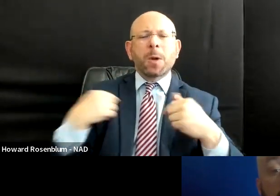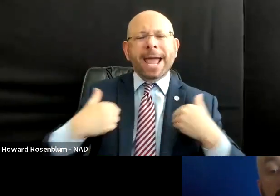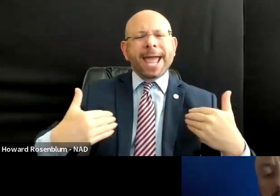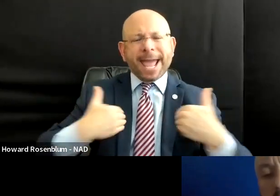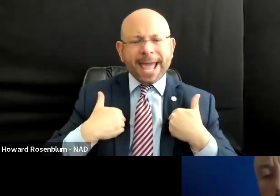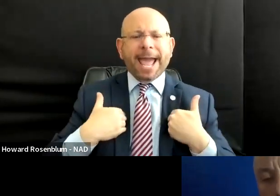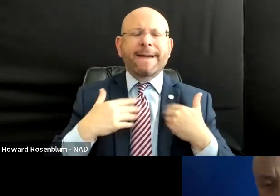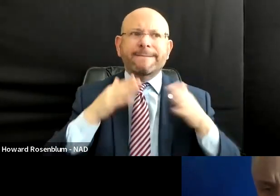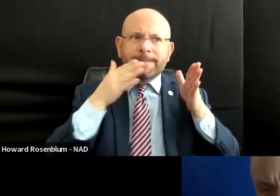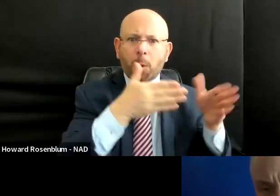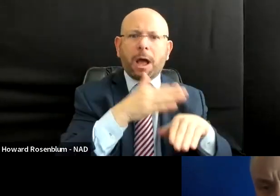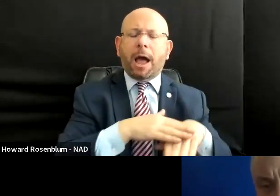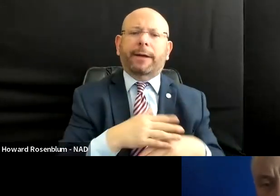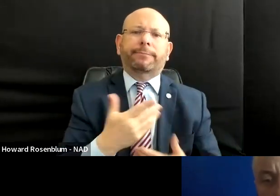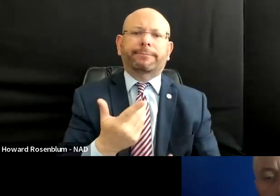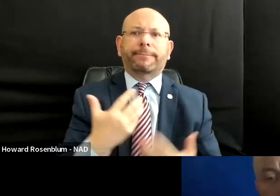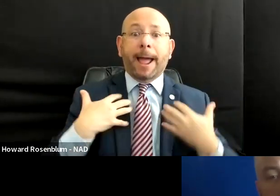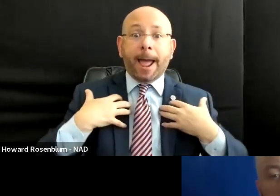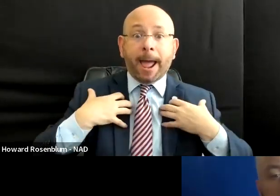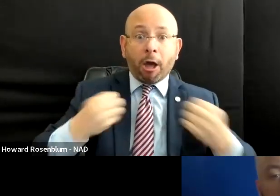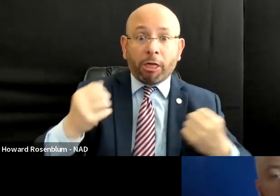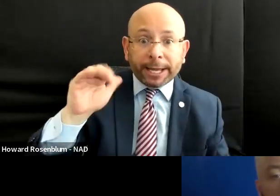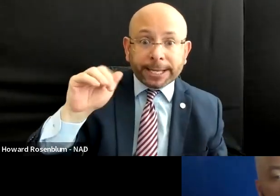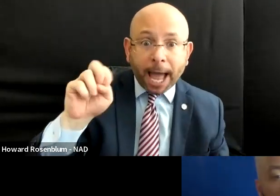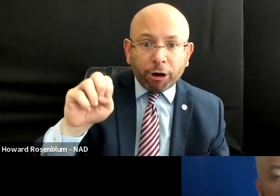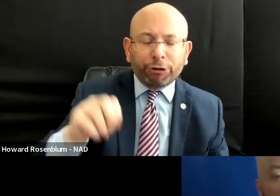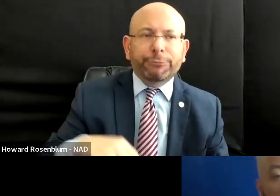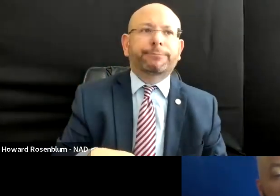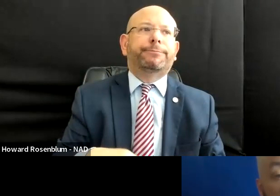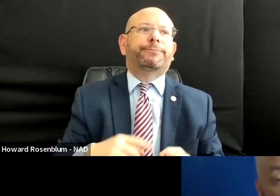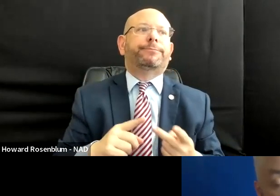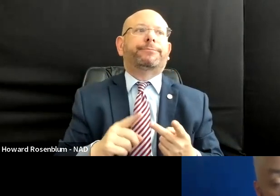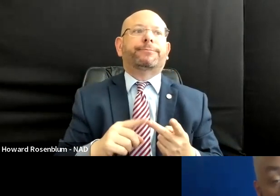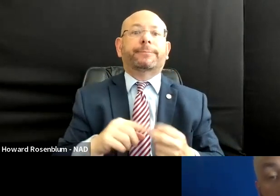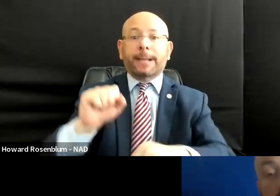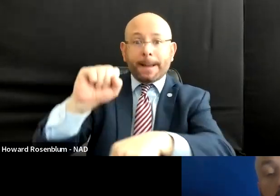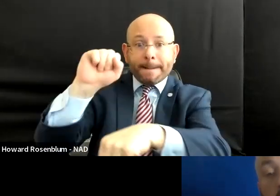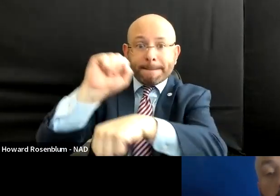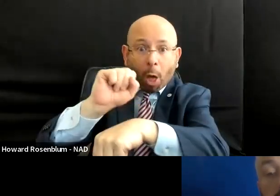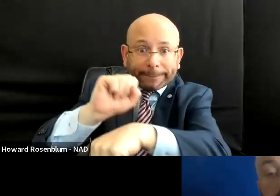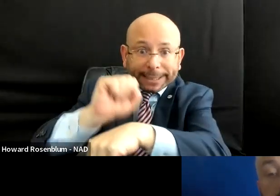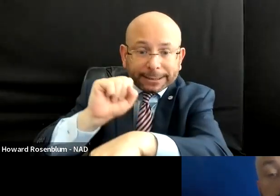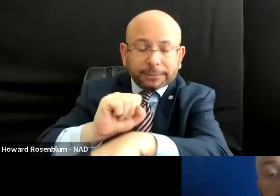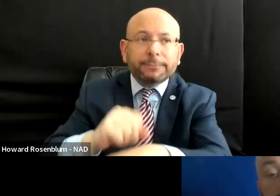such as VRS, captioning, captioning related to TRFLs.